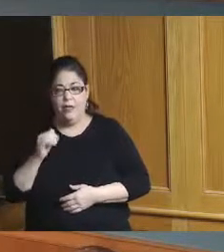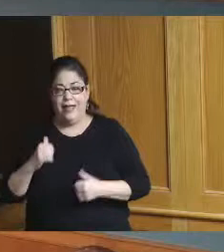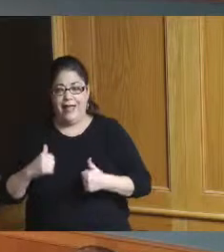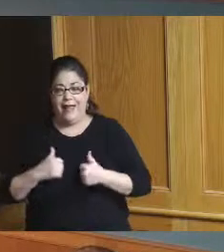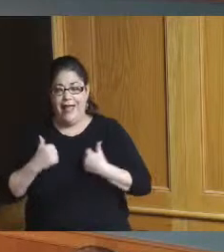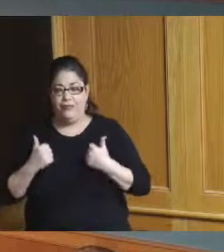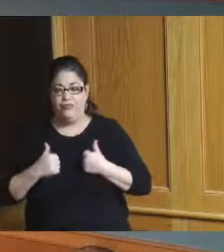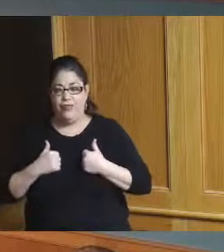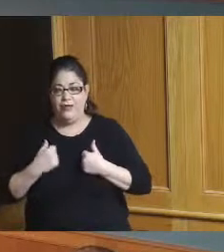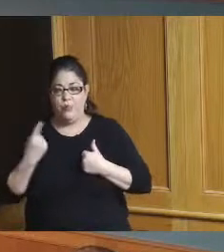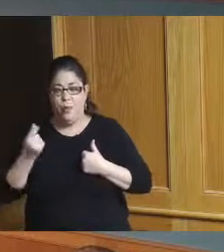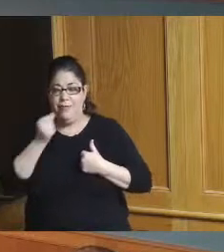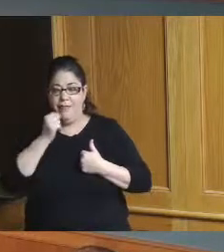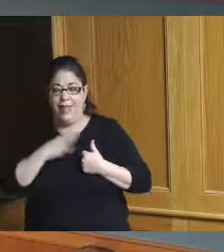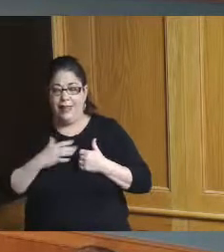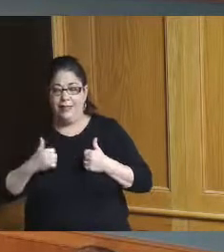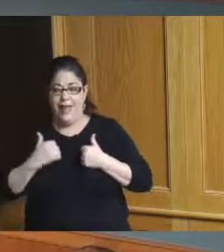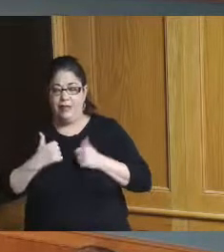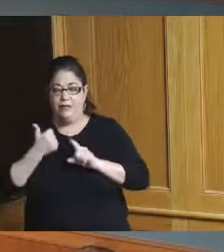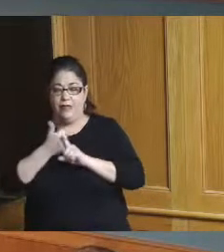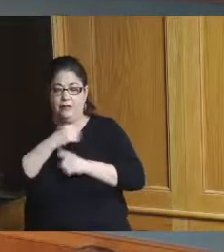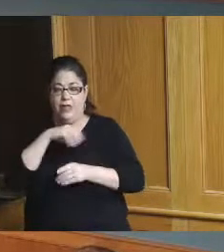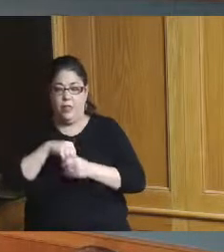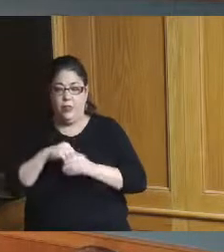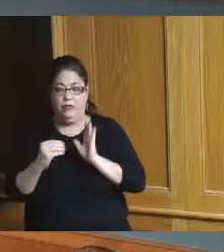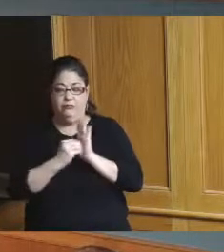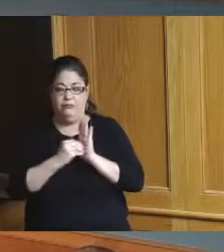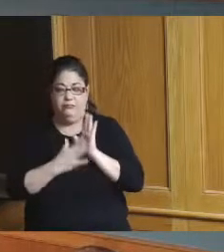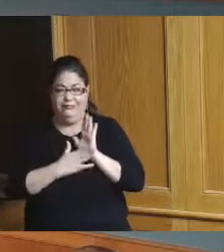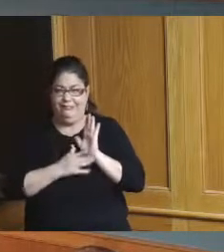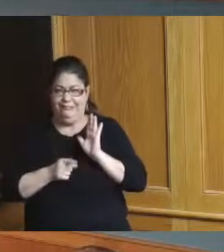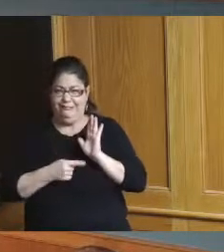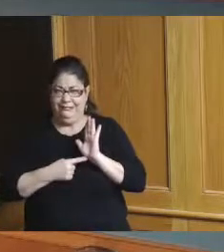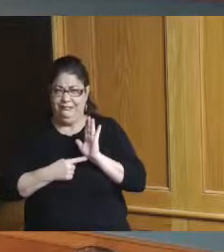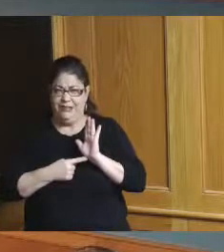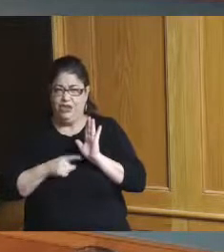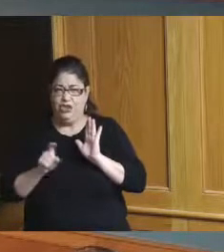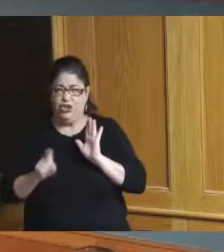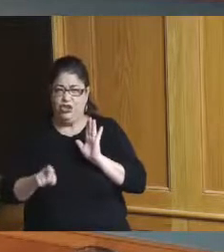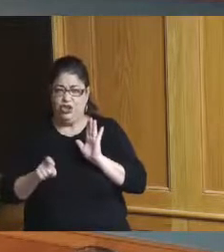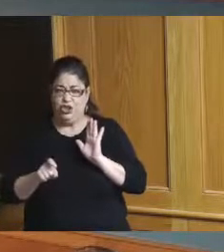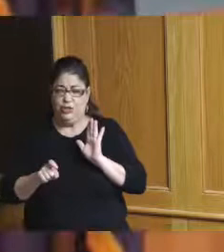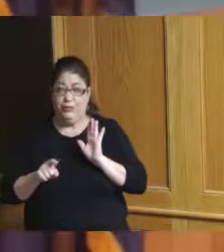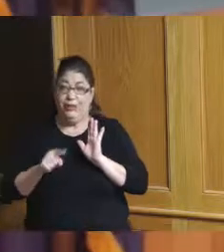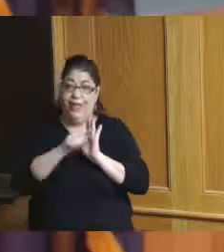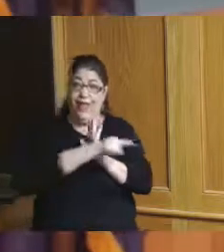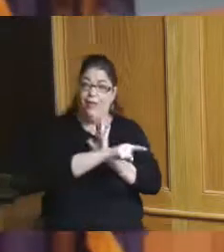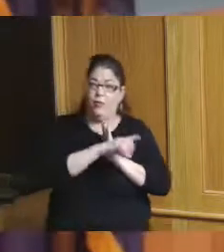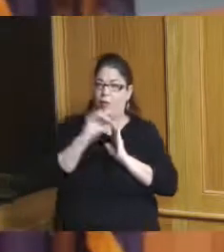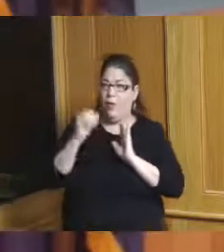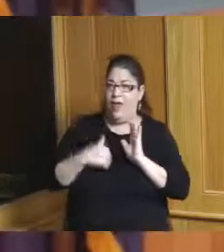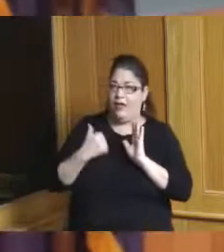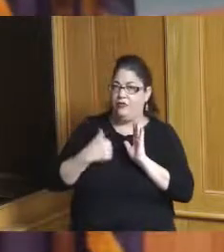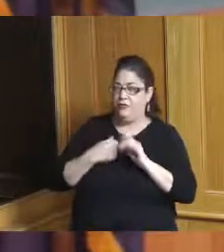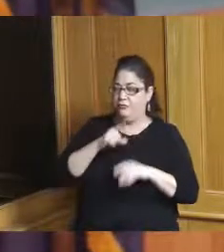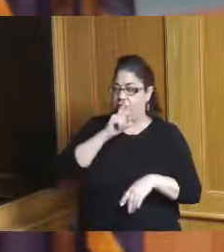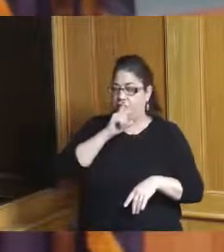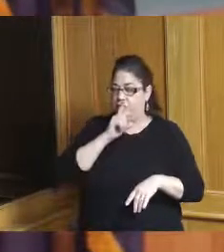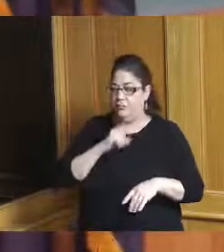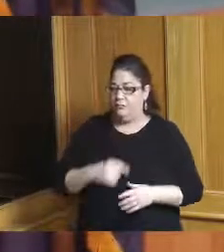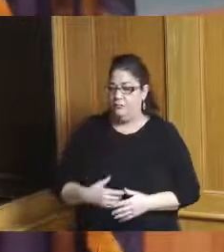one lady's address is in here is that if if not this and the other one is not an address can we